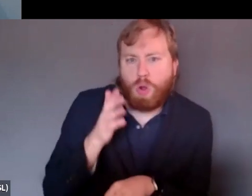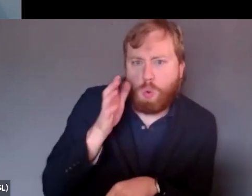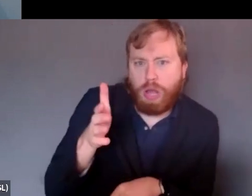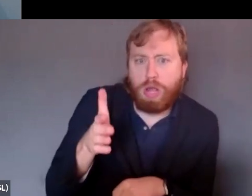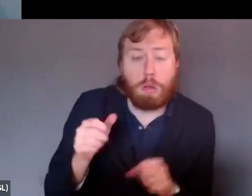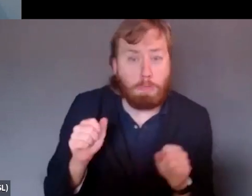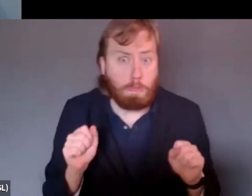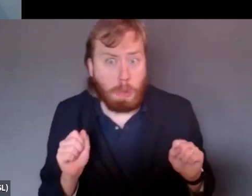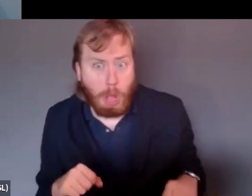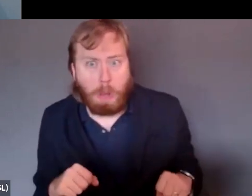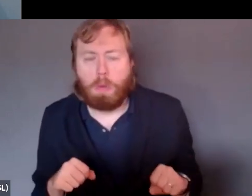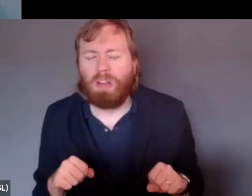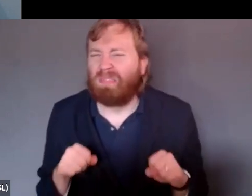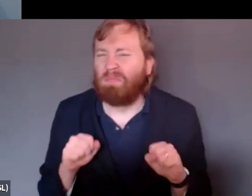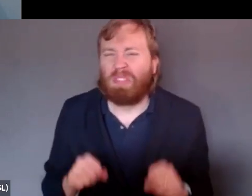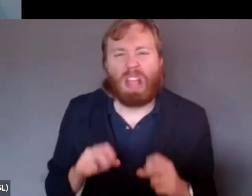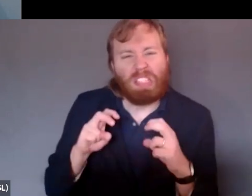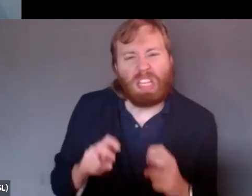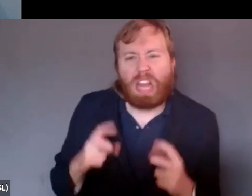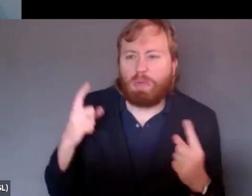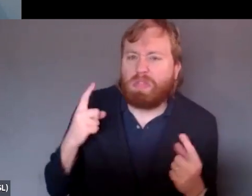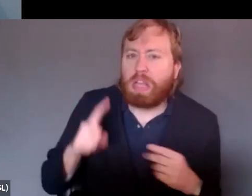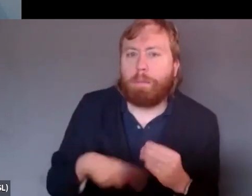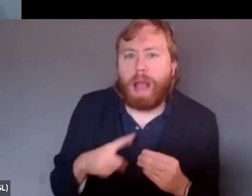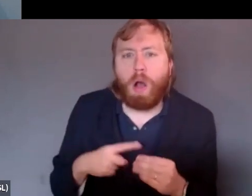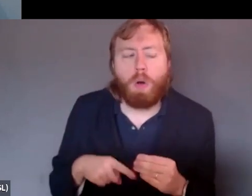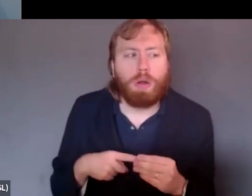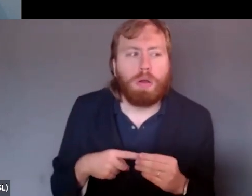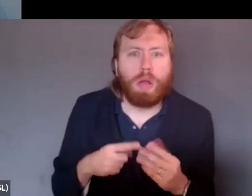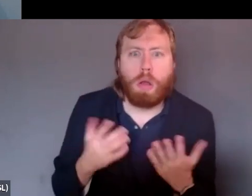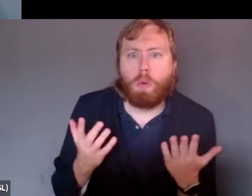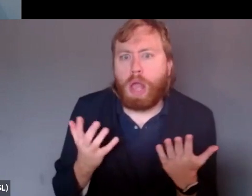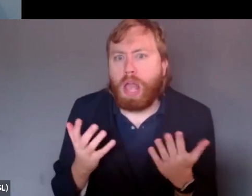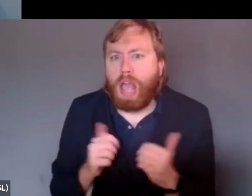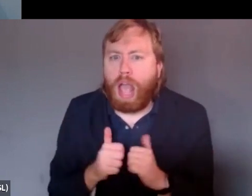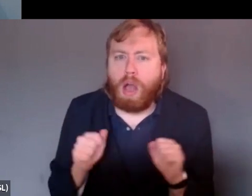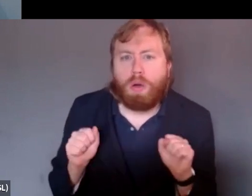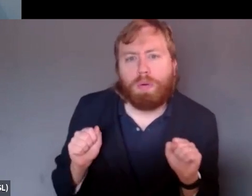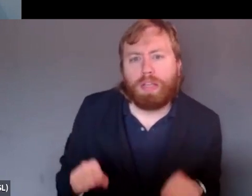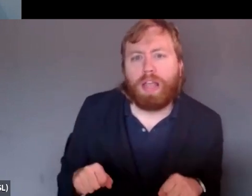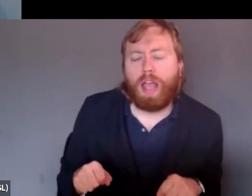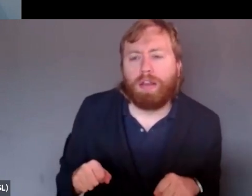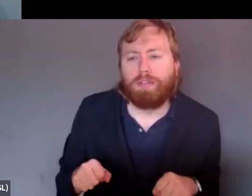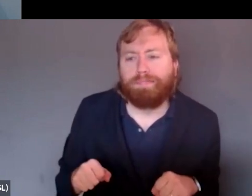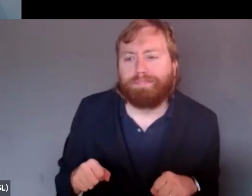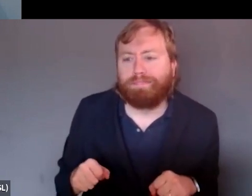Can we sit down and we think about are there ways that we can adjust this table